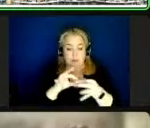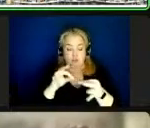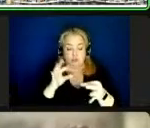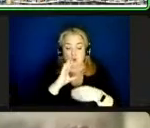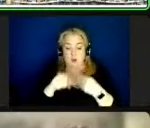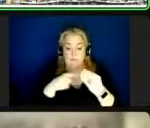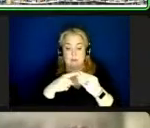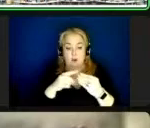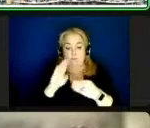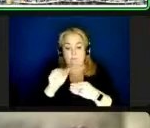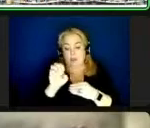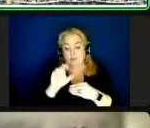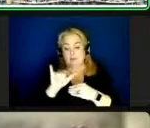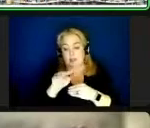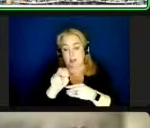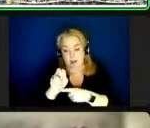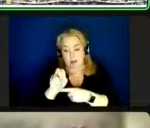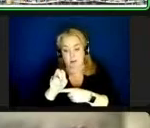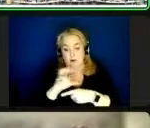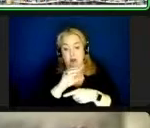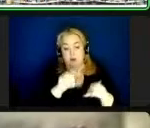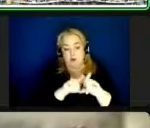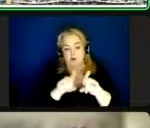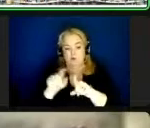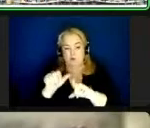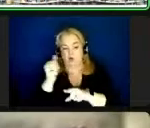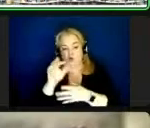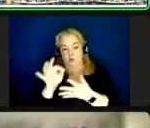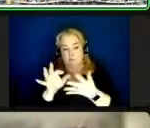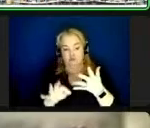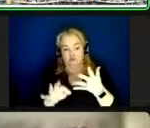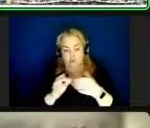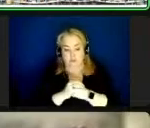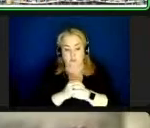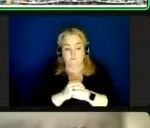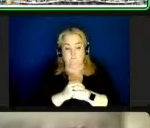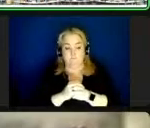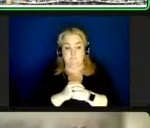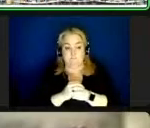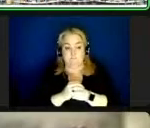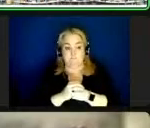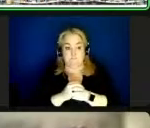FROM CITY COUNCIL. ONE IS A SERVICE THAT WE'RE